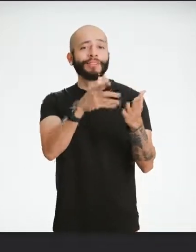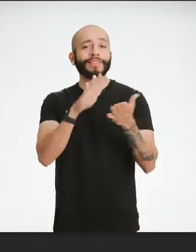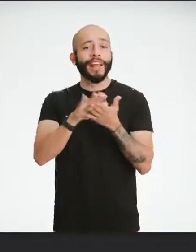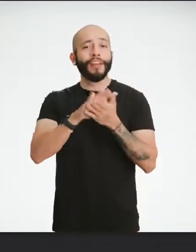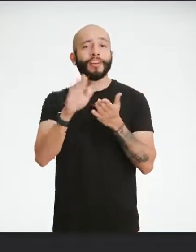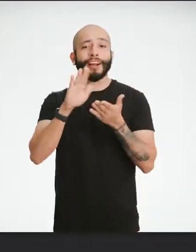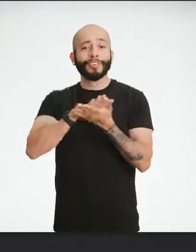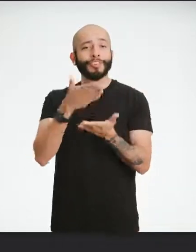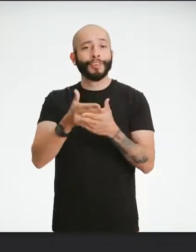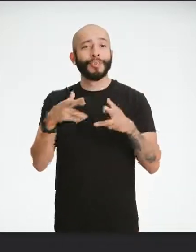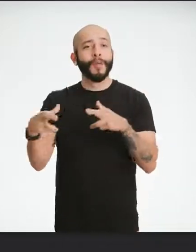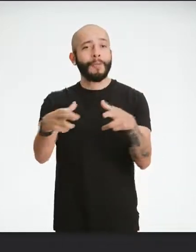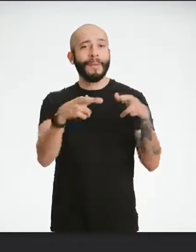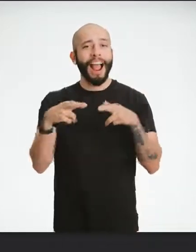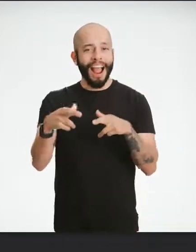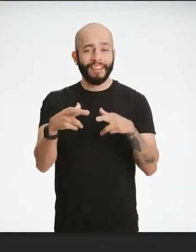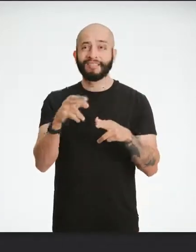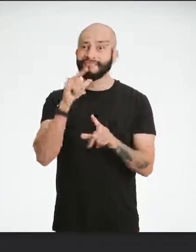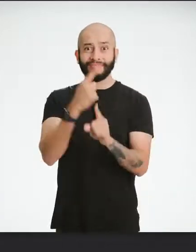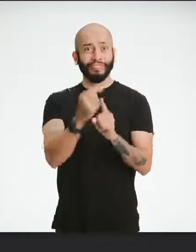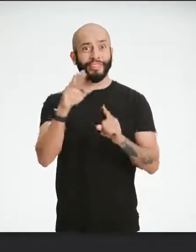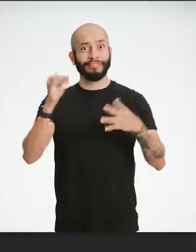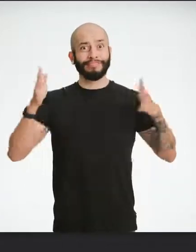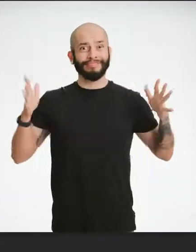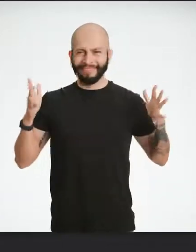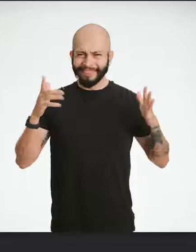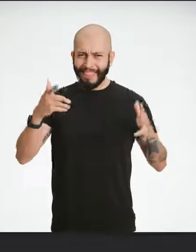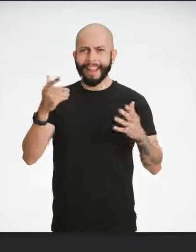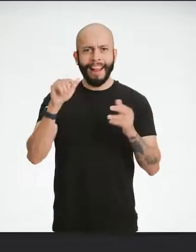App shortcuts give your users a front-row seat to your app's features throughout the